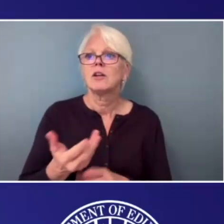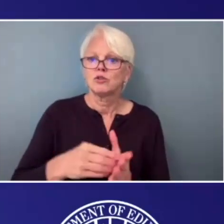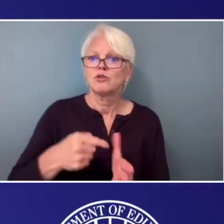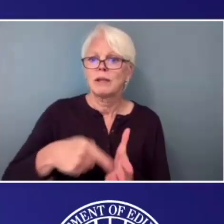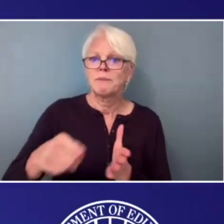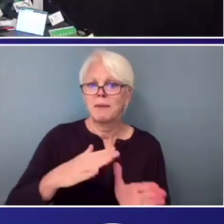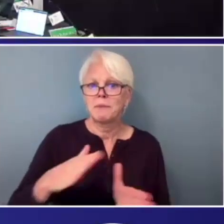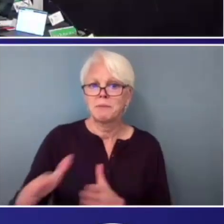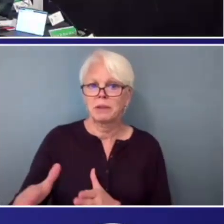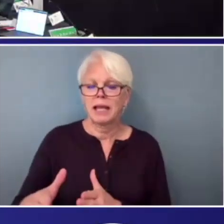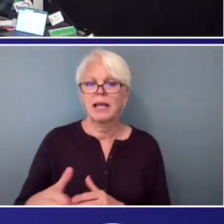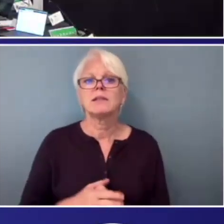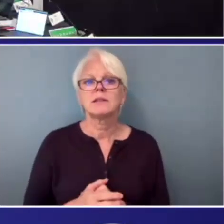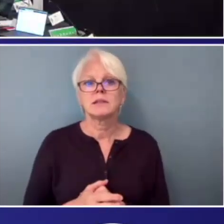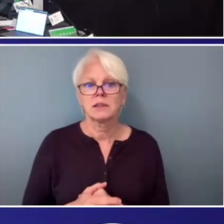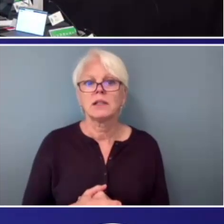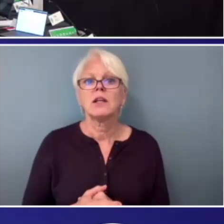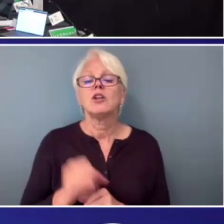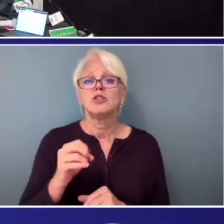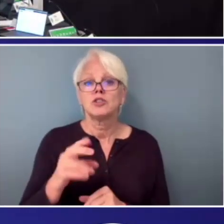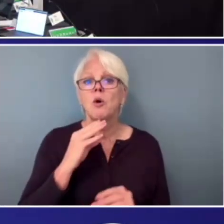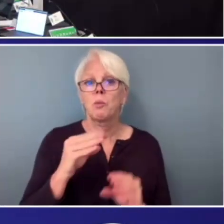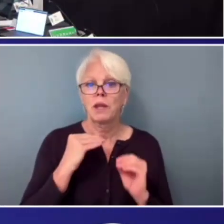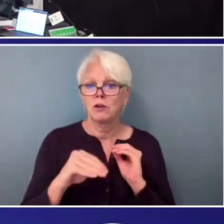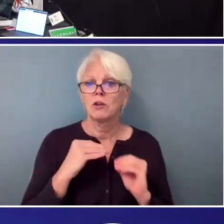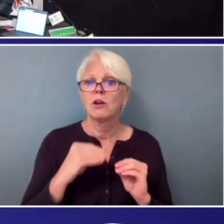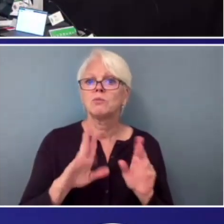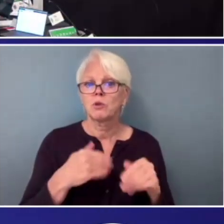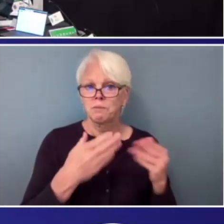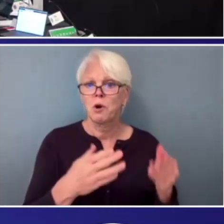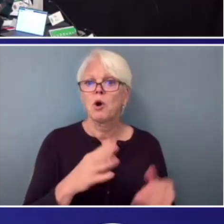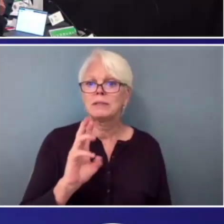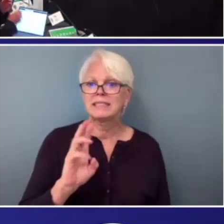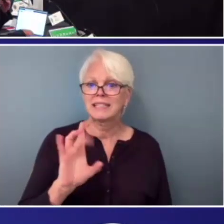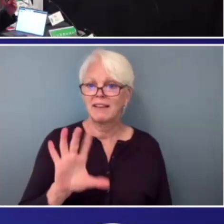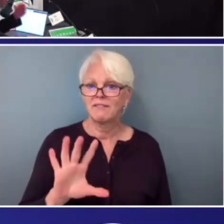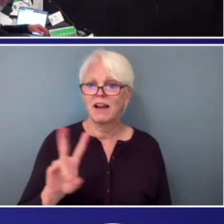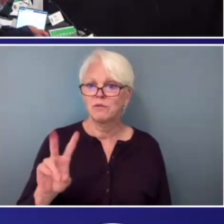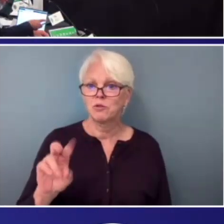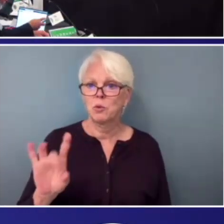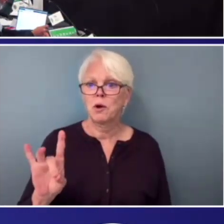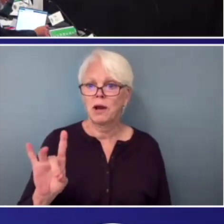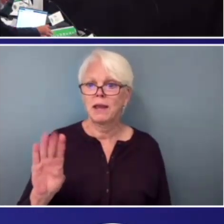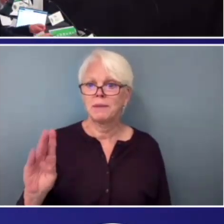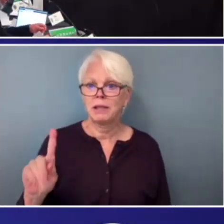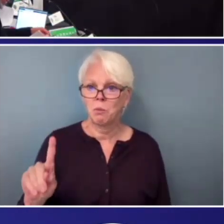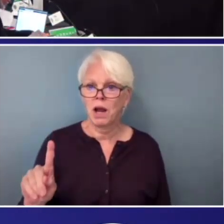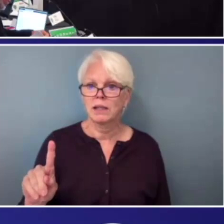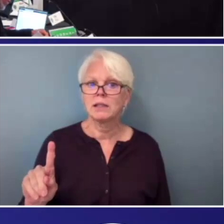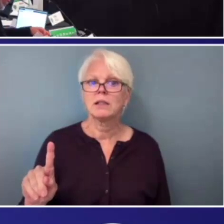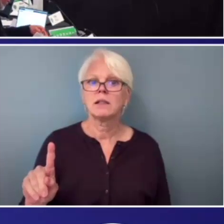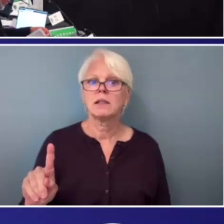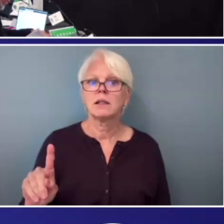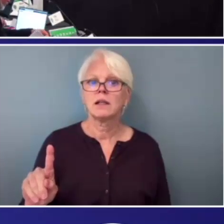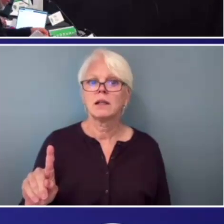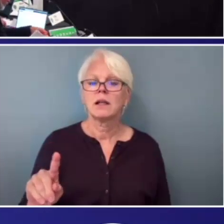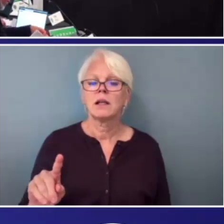We are correcting proposed 685.208 (b)(1) to read as follows.